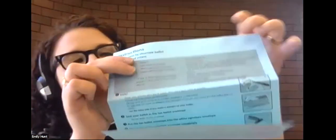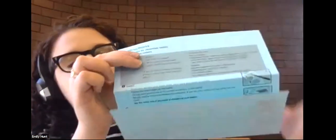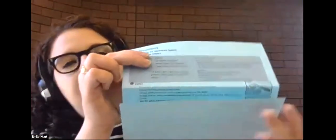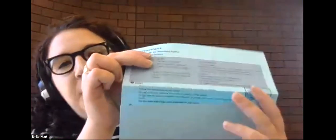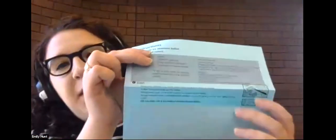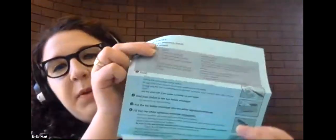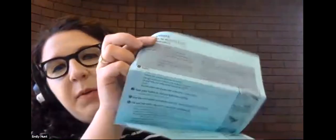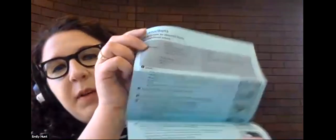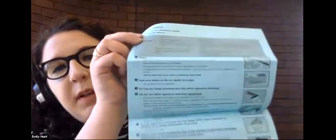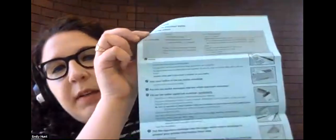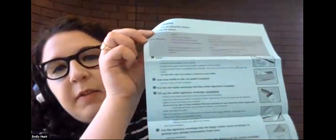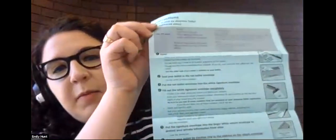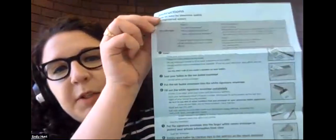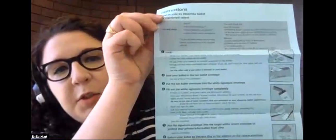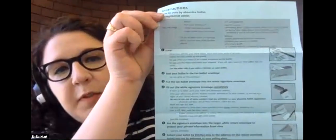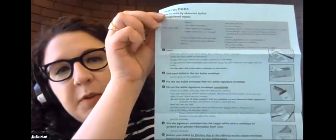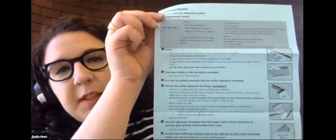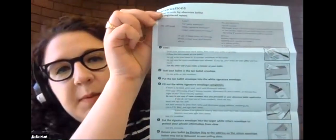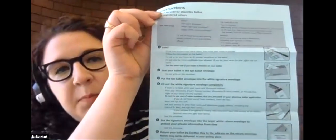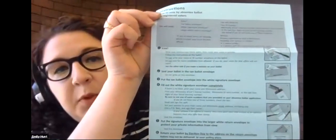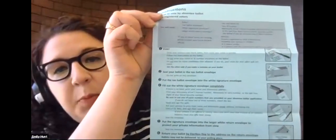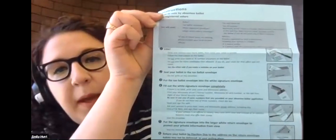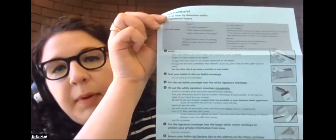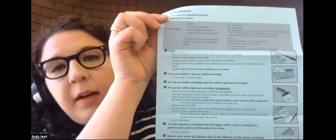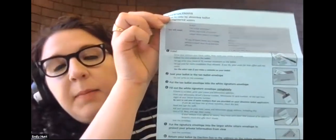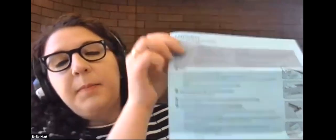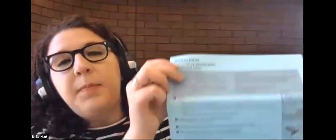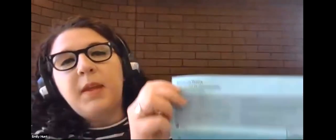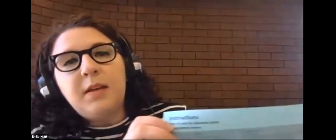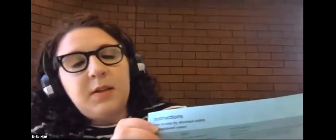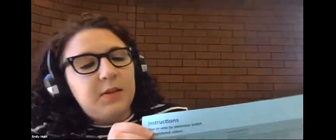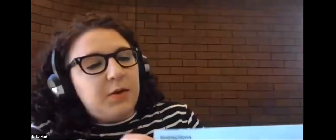that Michael went through for registered voters is on blue paper.